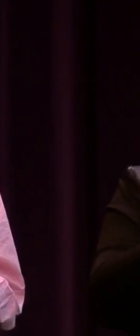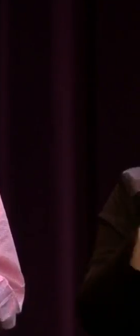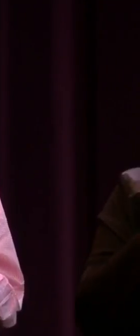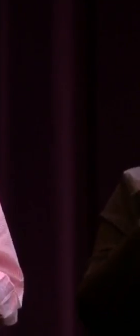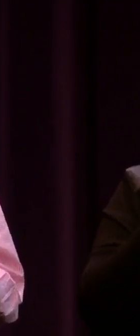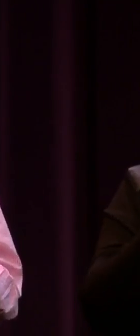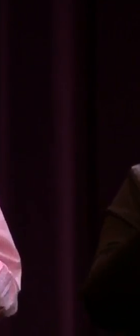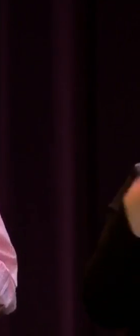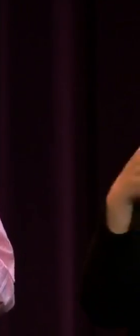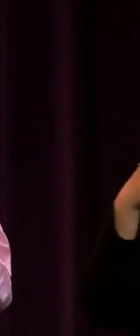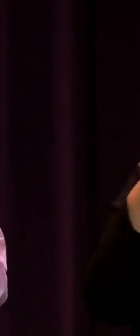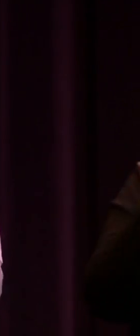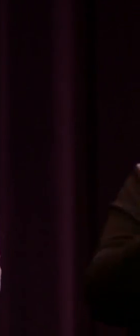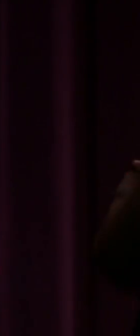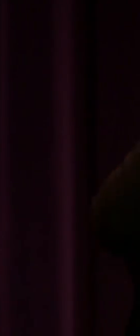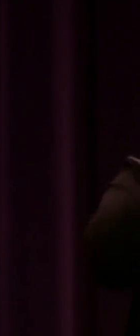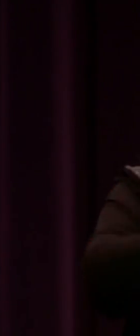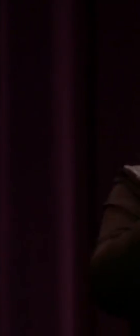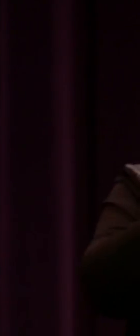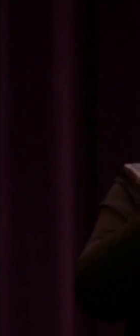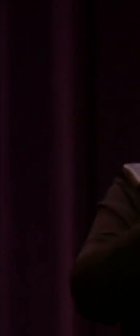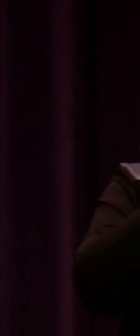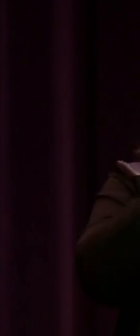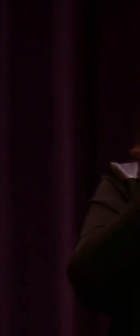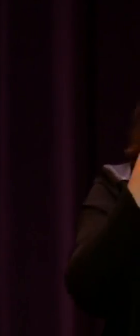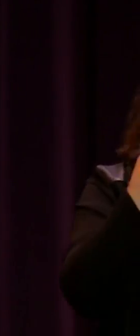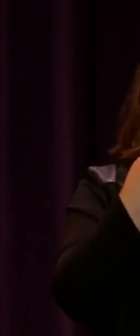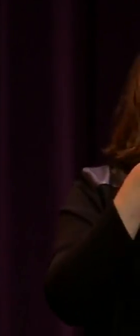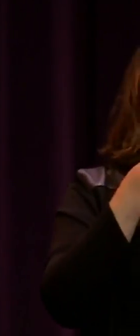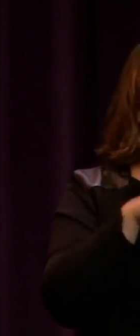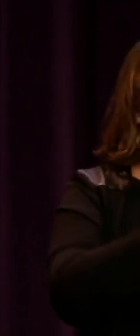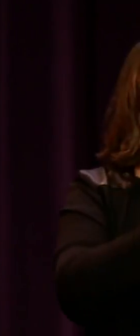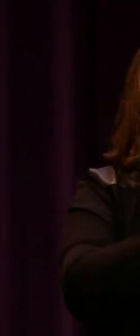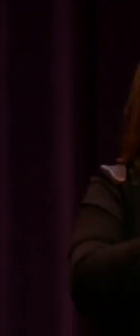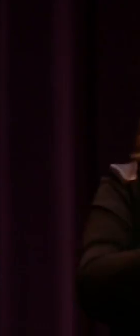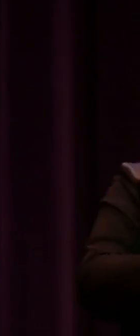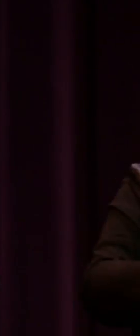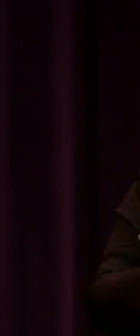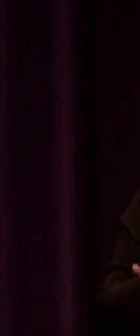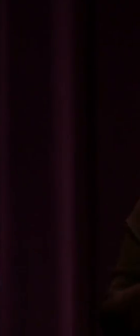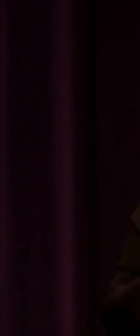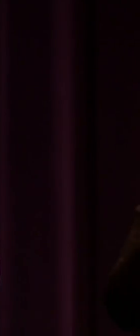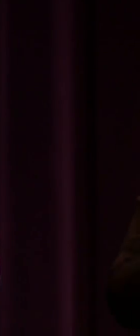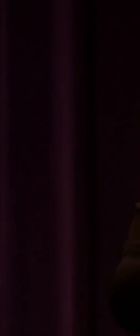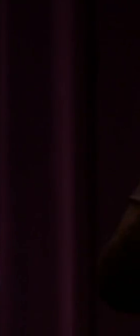COMMISSION. SO I JUST DON'T MOUTH OFF. ALTHOUGH IT MIGHT SEEM LIKE THAT.